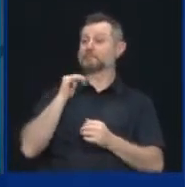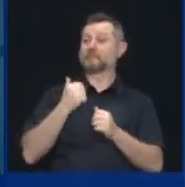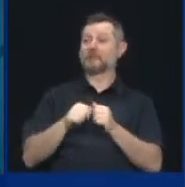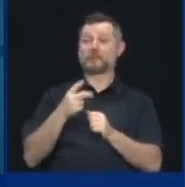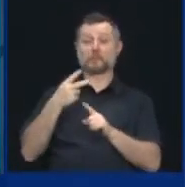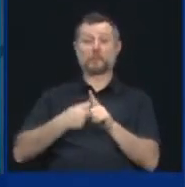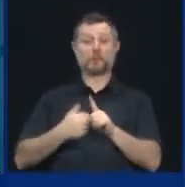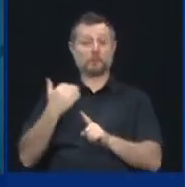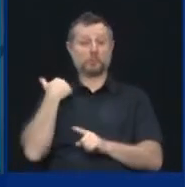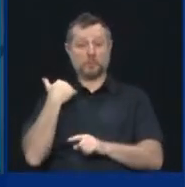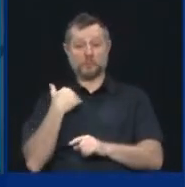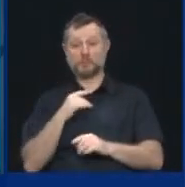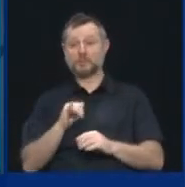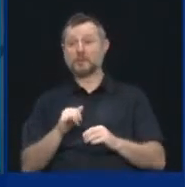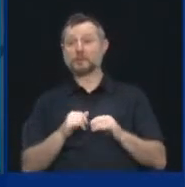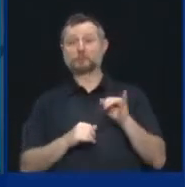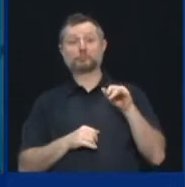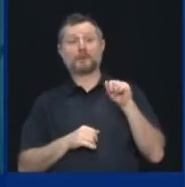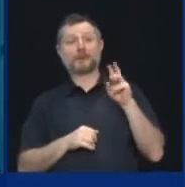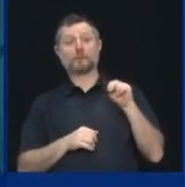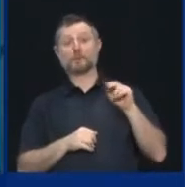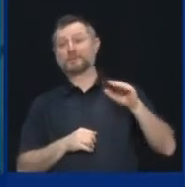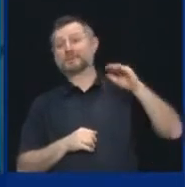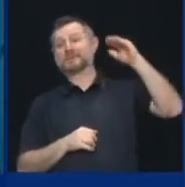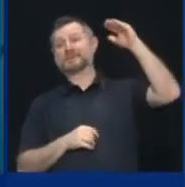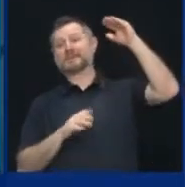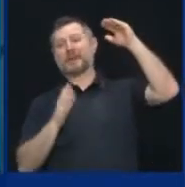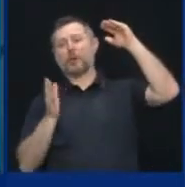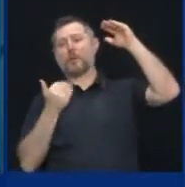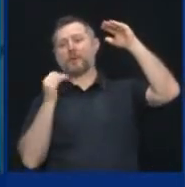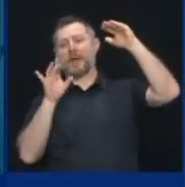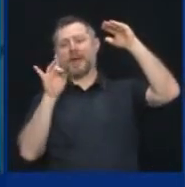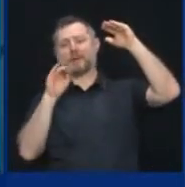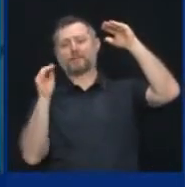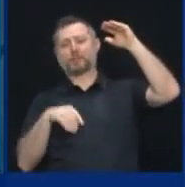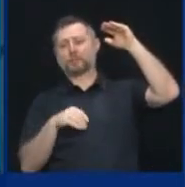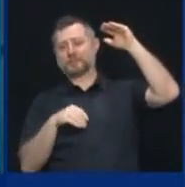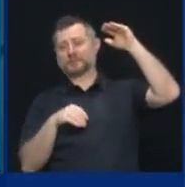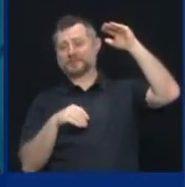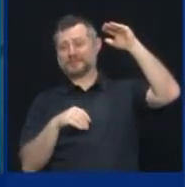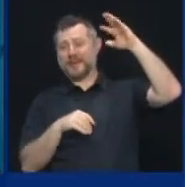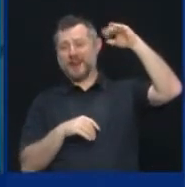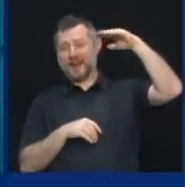REMEMBER WHERE WE WERE A FEW MONTHS AGO.